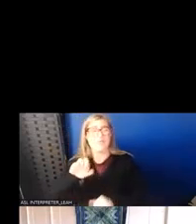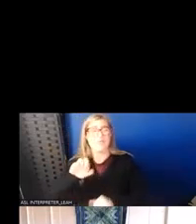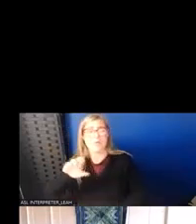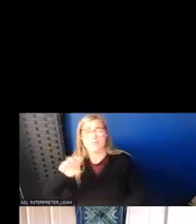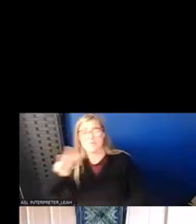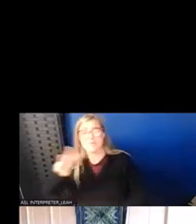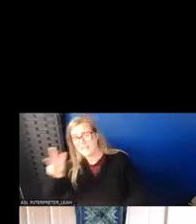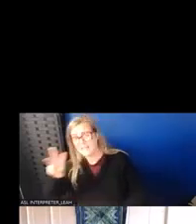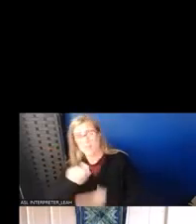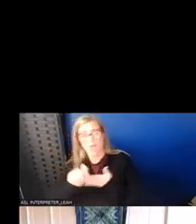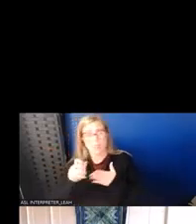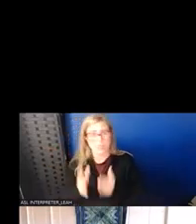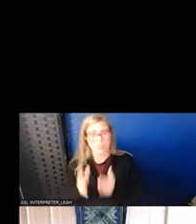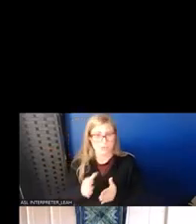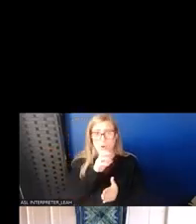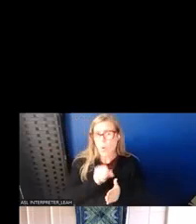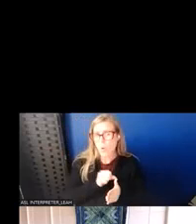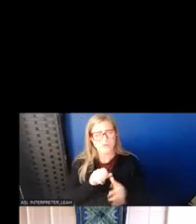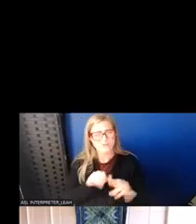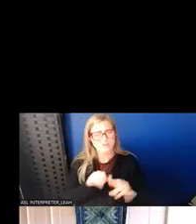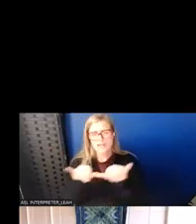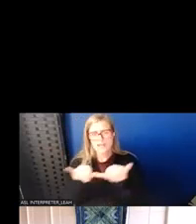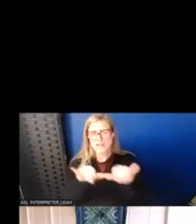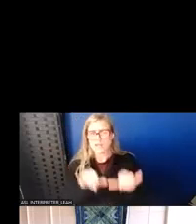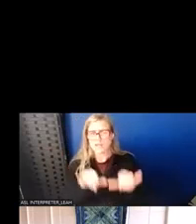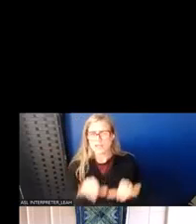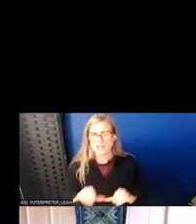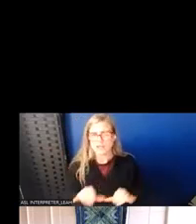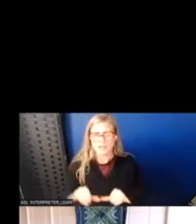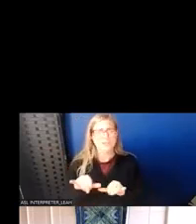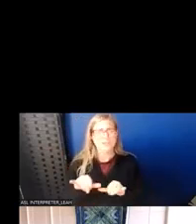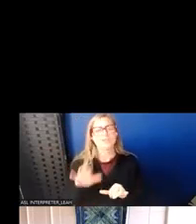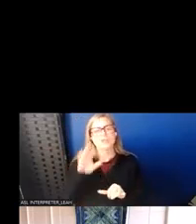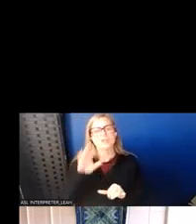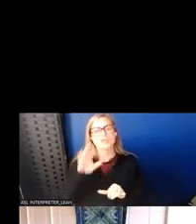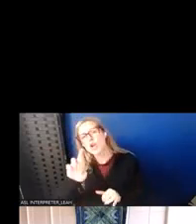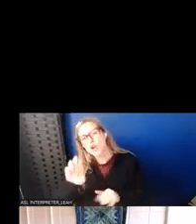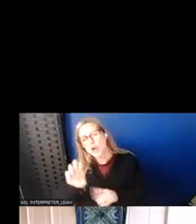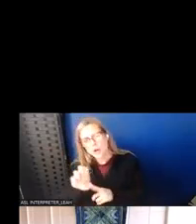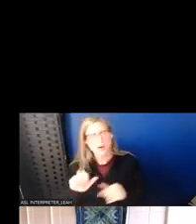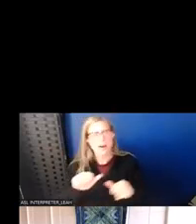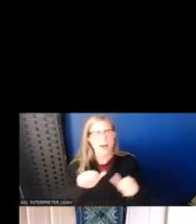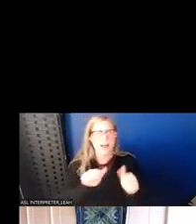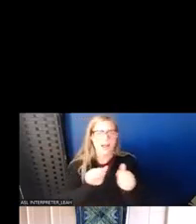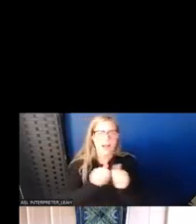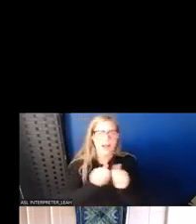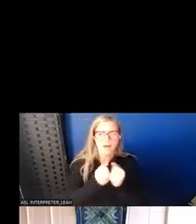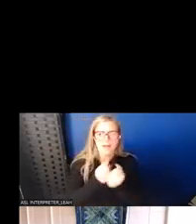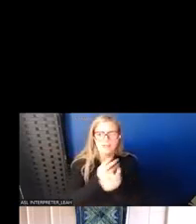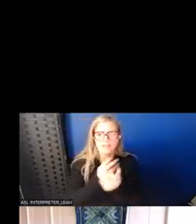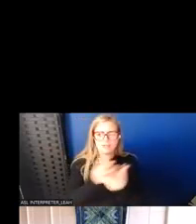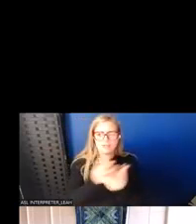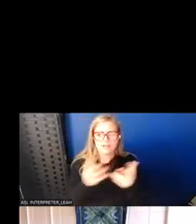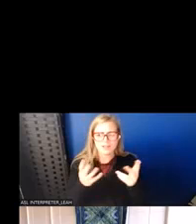how we think about what science is and how it gets done are changing everywhere from basic science to the social sciences